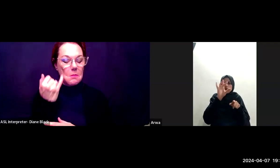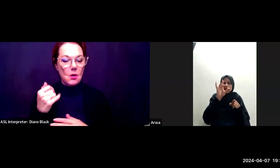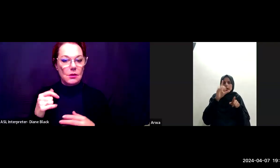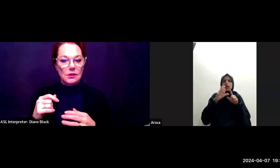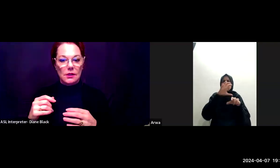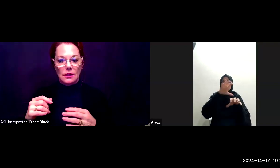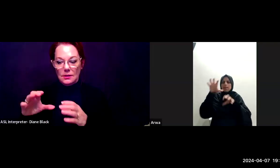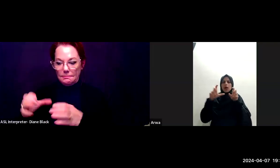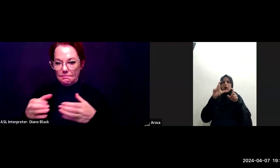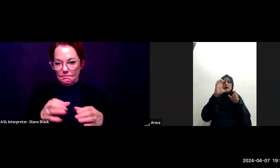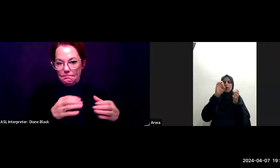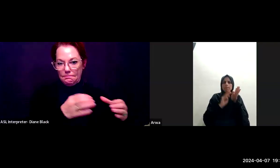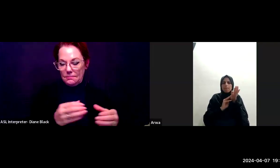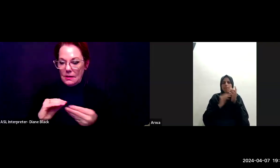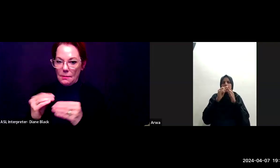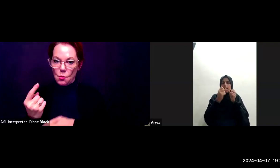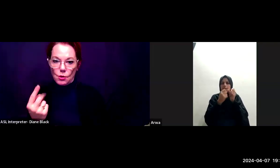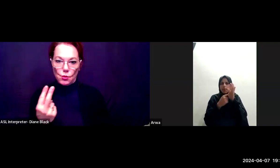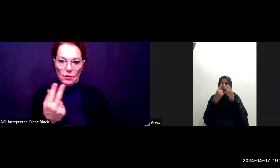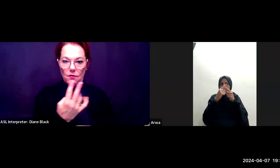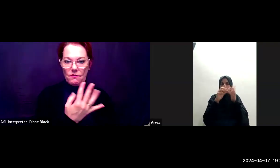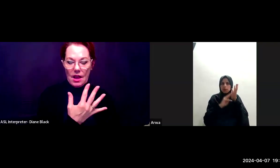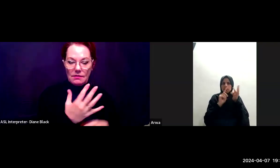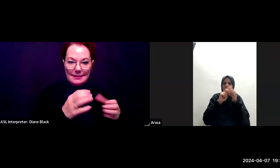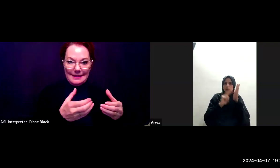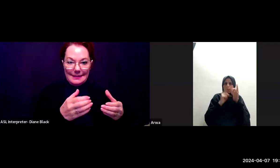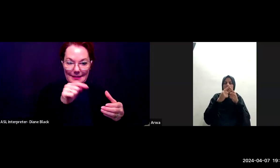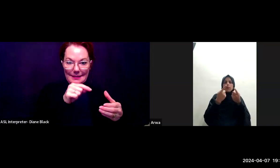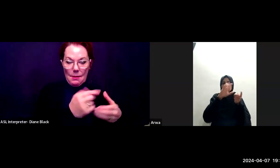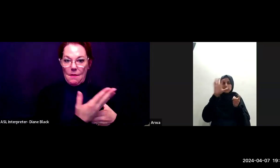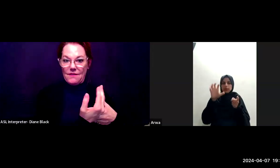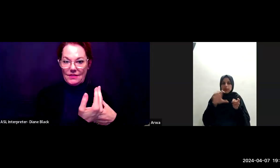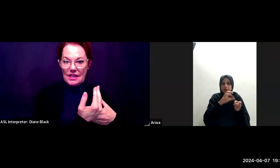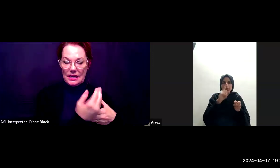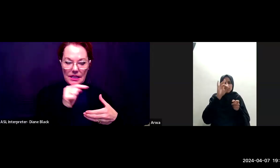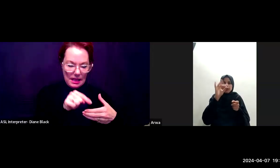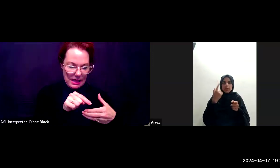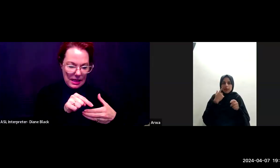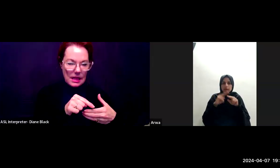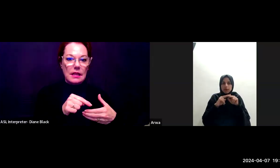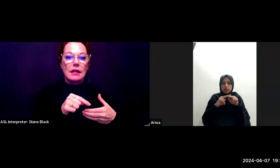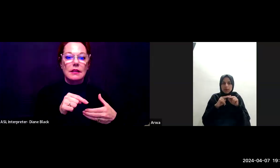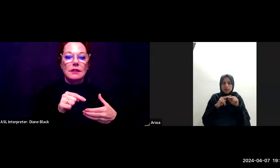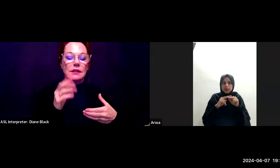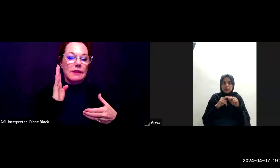they look at it in such a way that from the 14th compartment, instead of going to the 15th